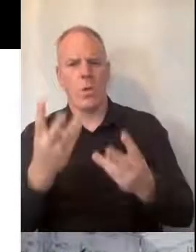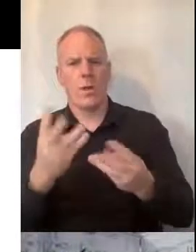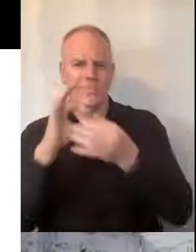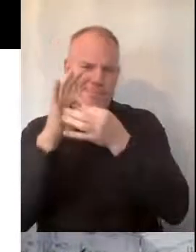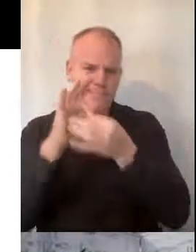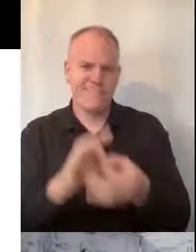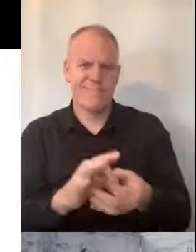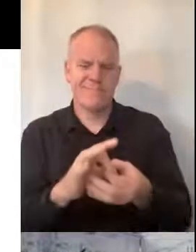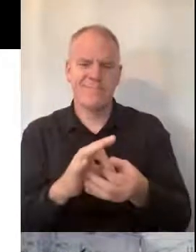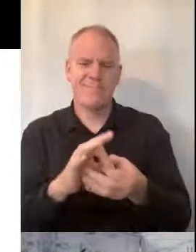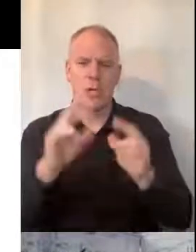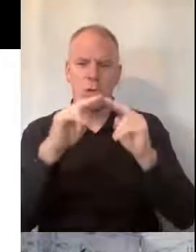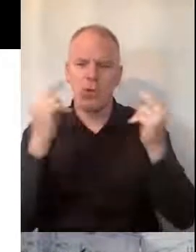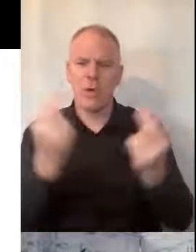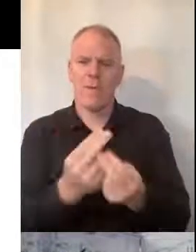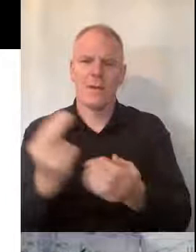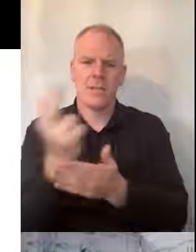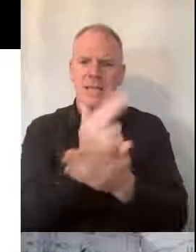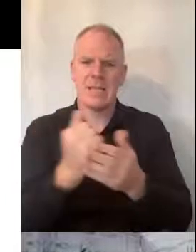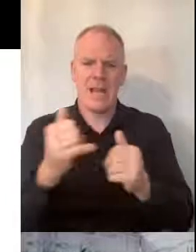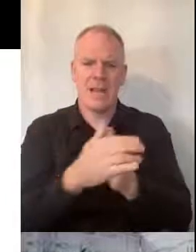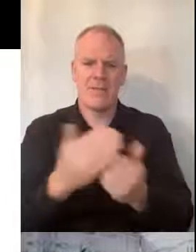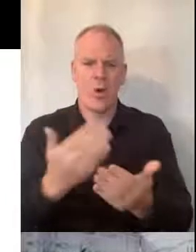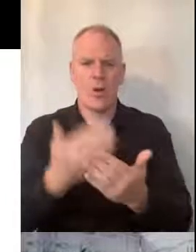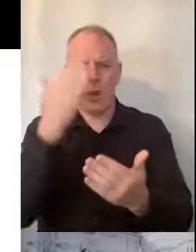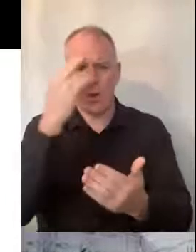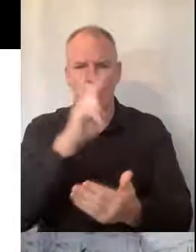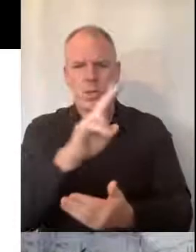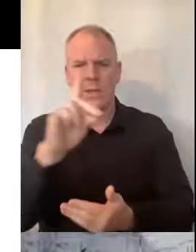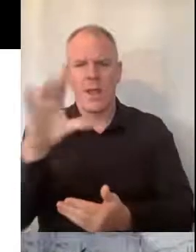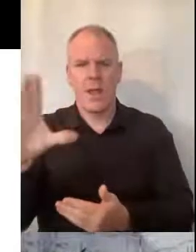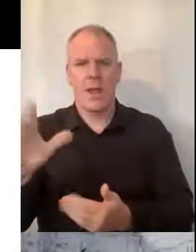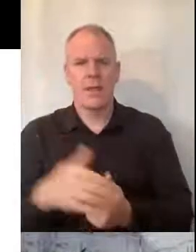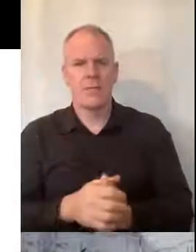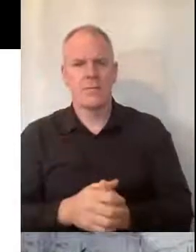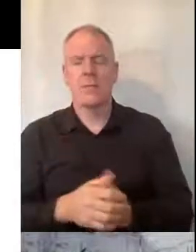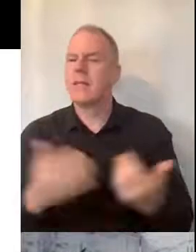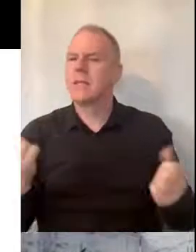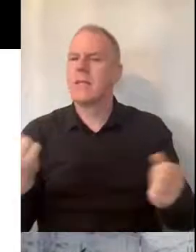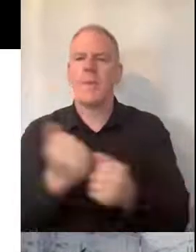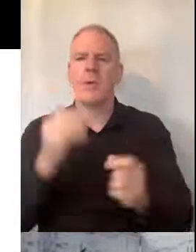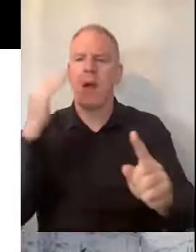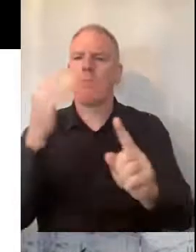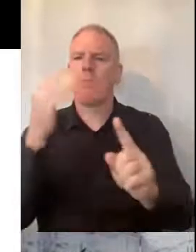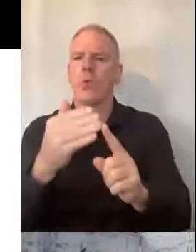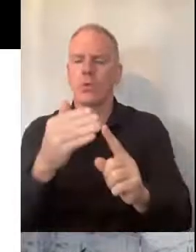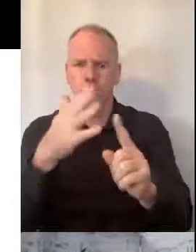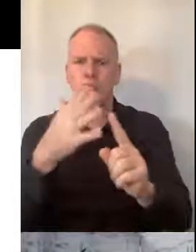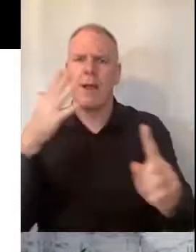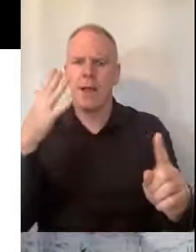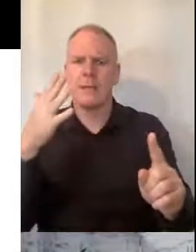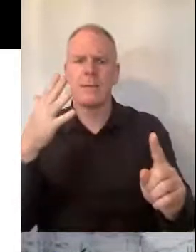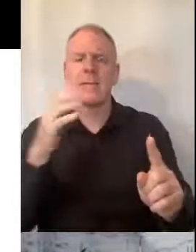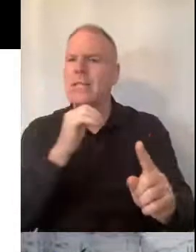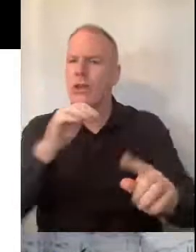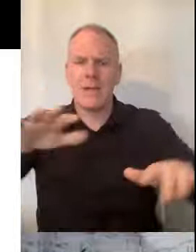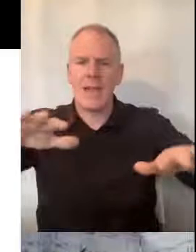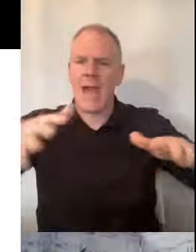embed universal design for learning? It is a learning design approach that recognizes there is no average learner.